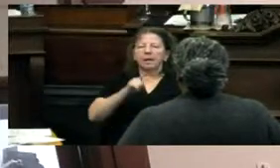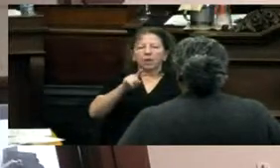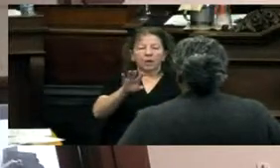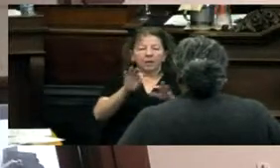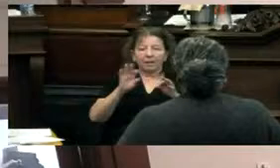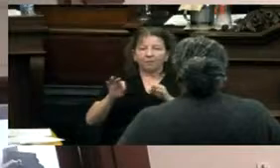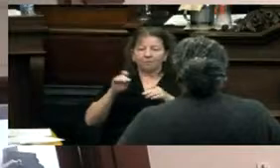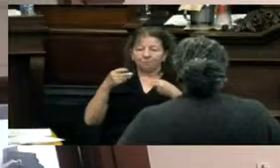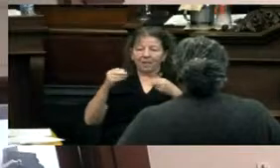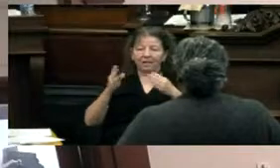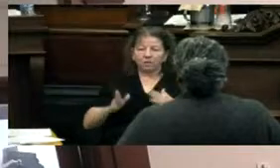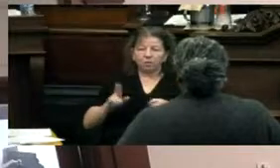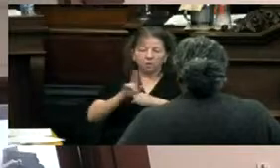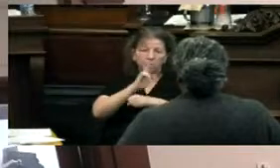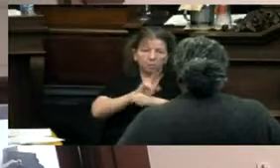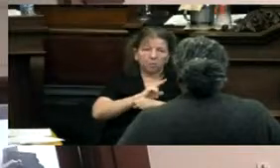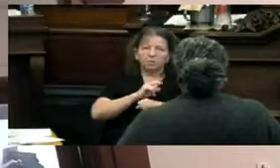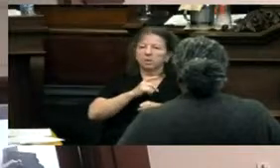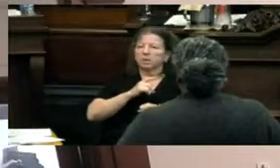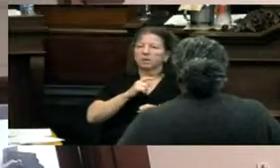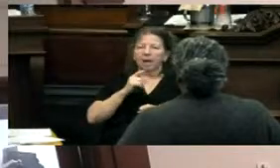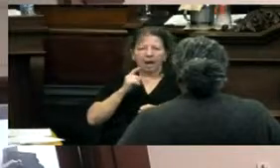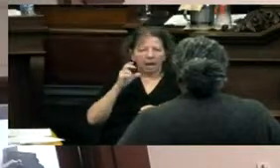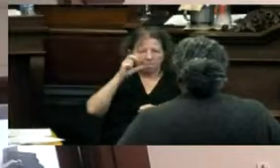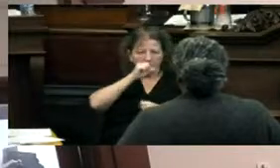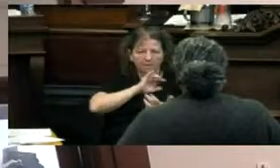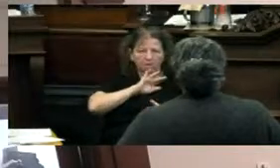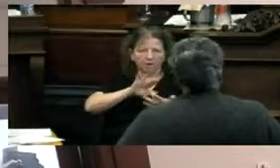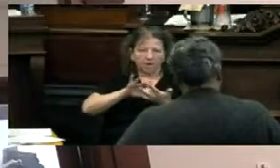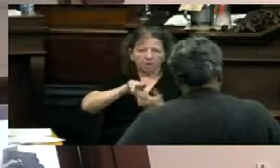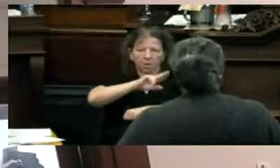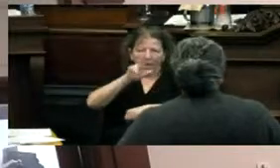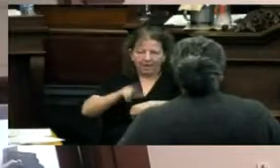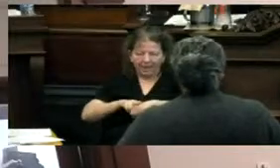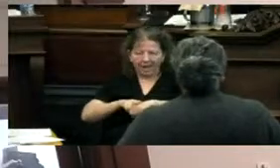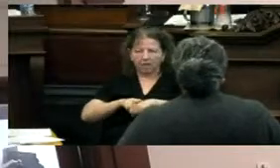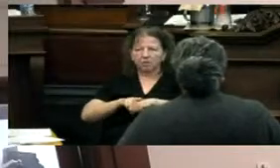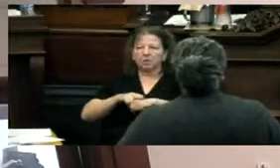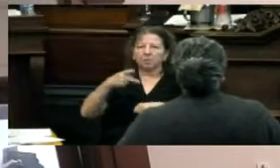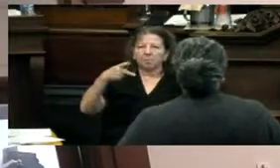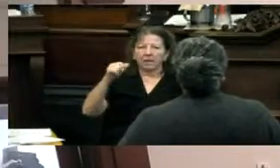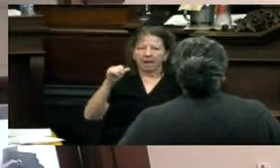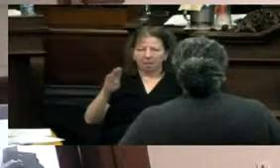strategic plan looking at the vendor you selected. I